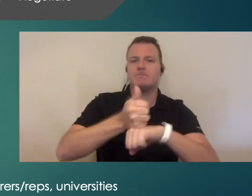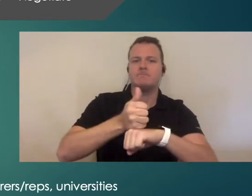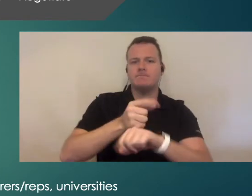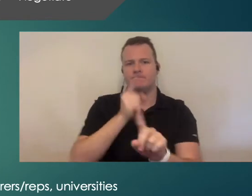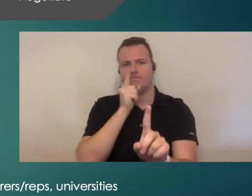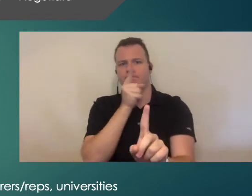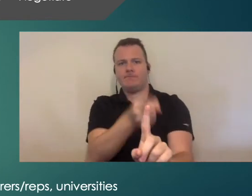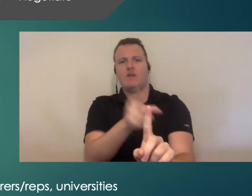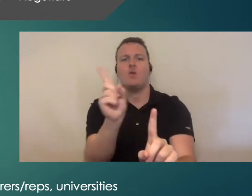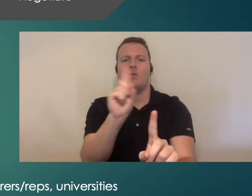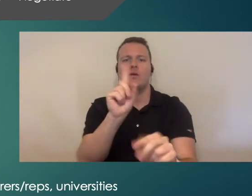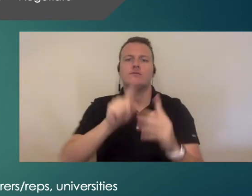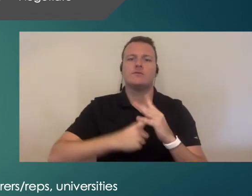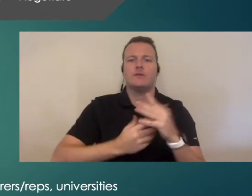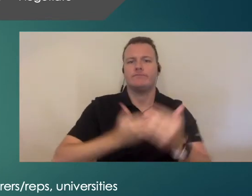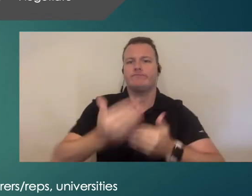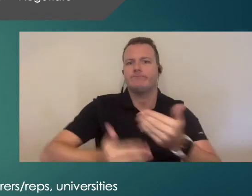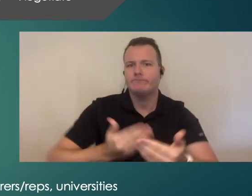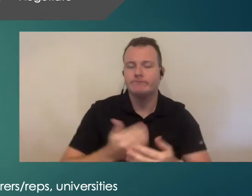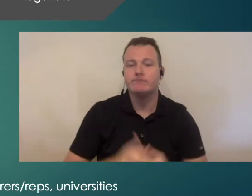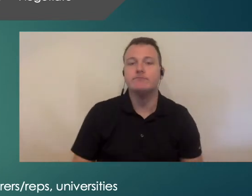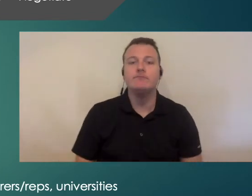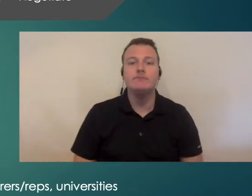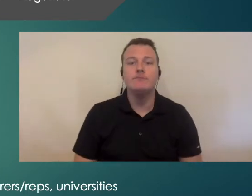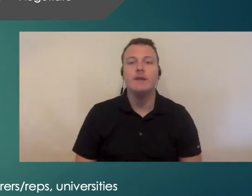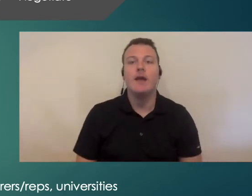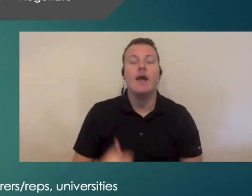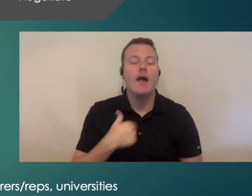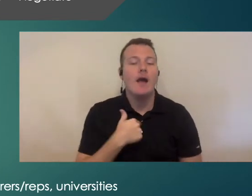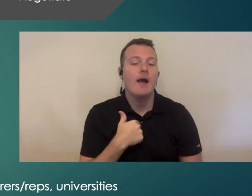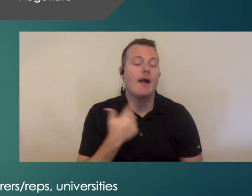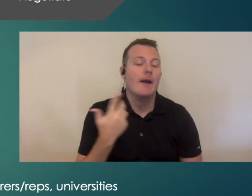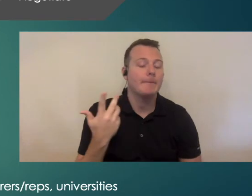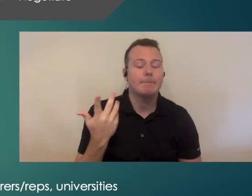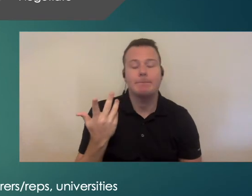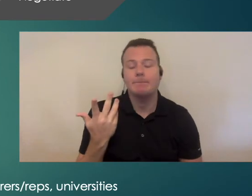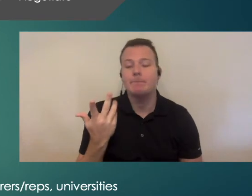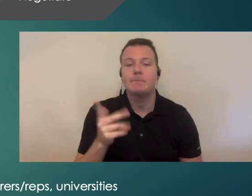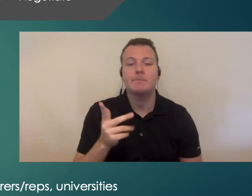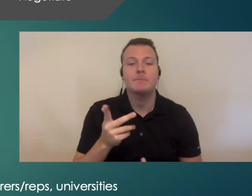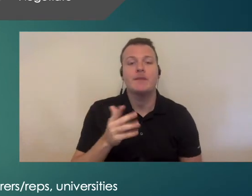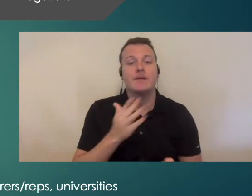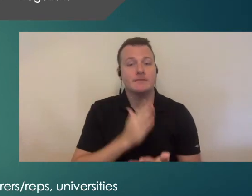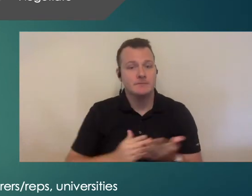you're going to start that entire process, and I would tell, as some of my